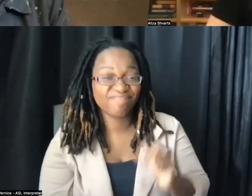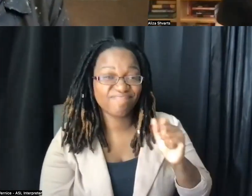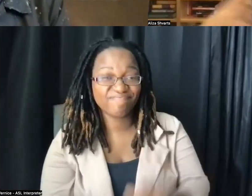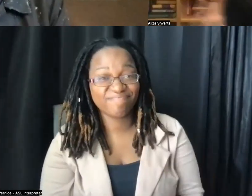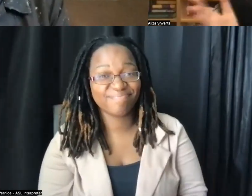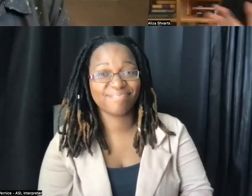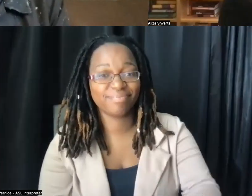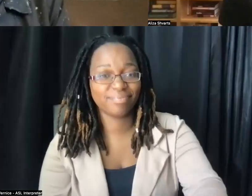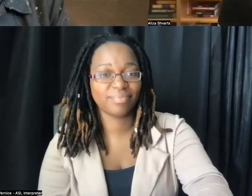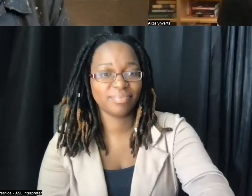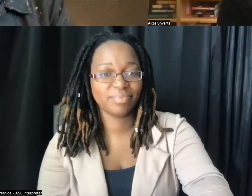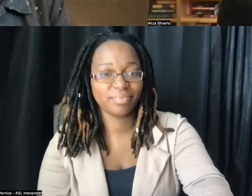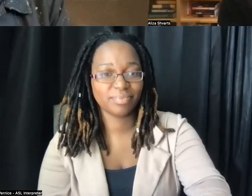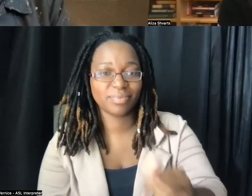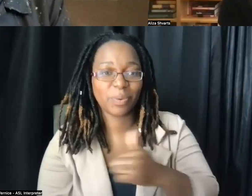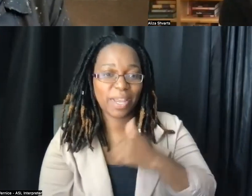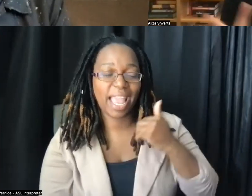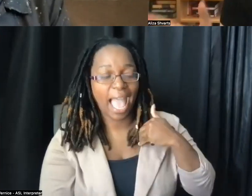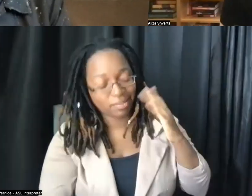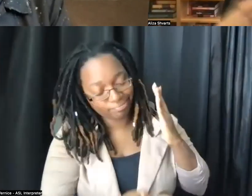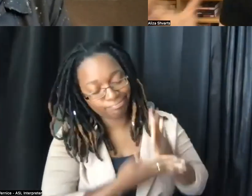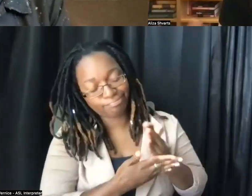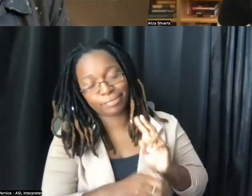that is also totally fine, right? –. ALIZA SHVARTS: